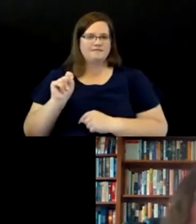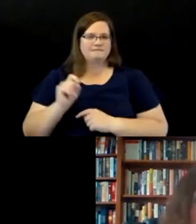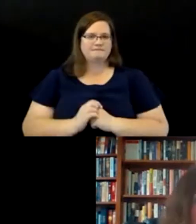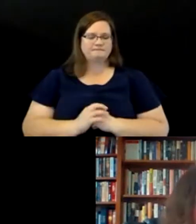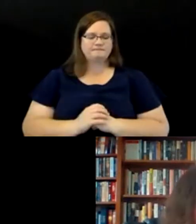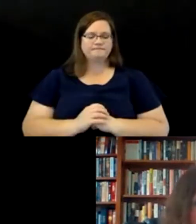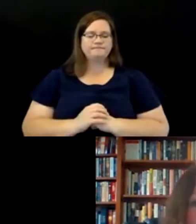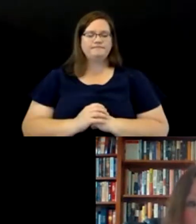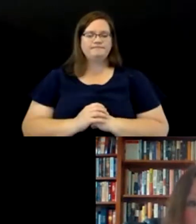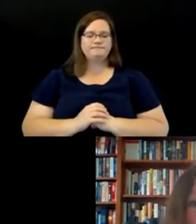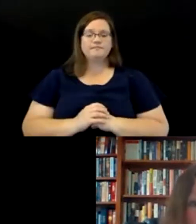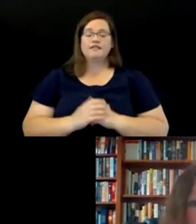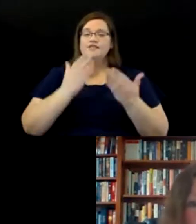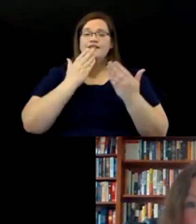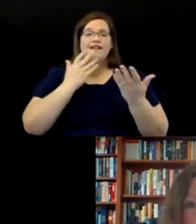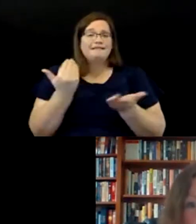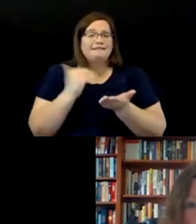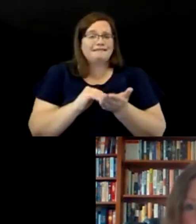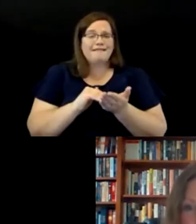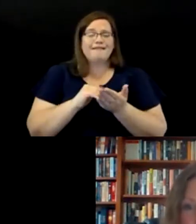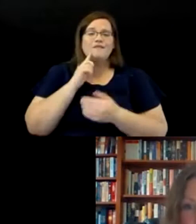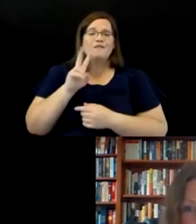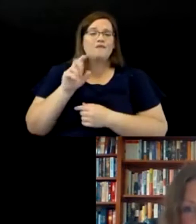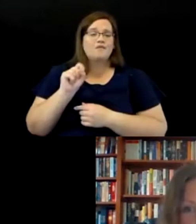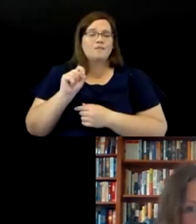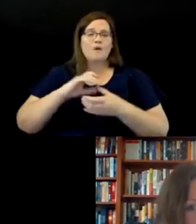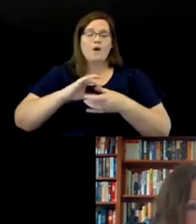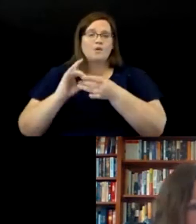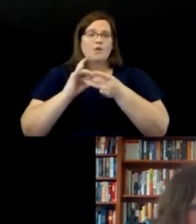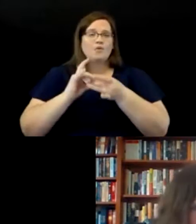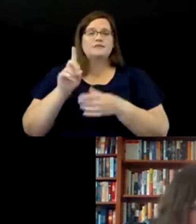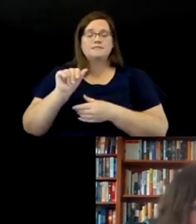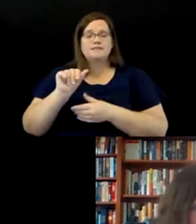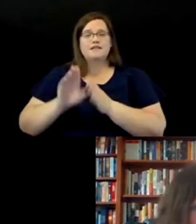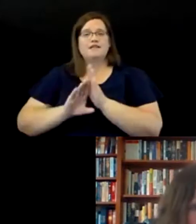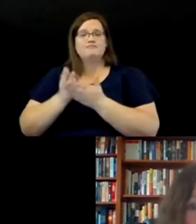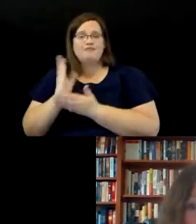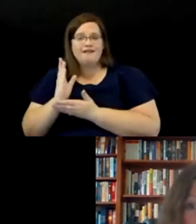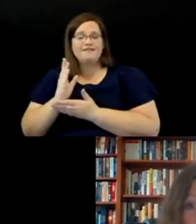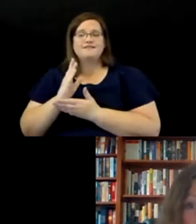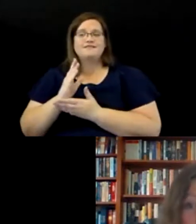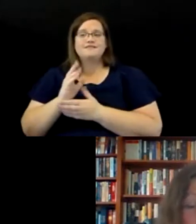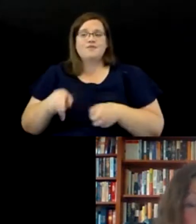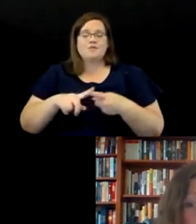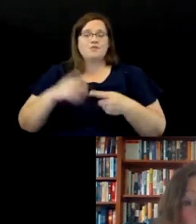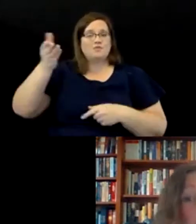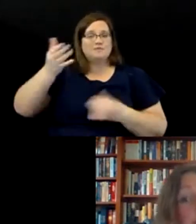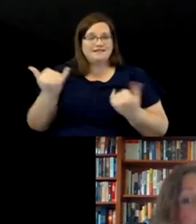So just thanks again to the Vermont Coalition for Disability Rights for the opportunity to speak today and to all of you for taking the